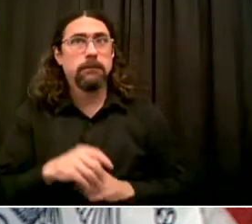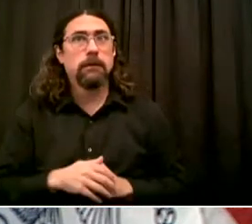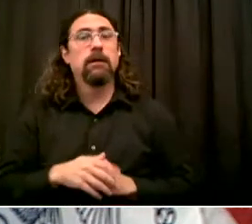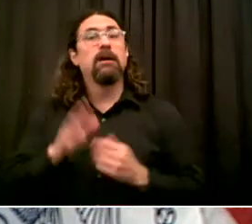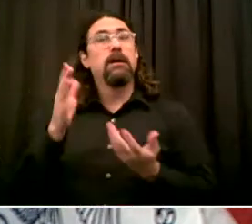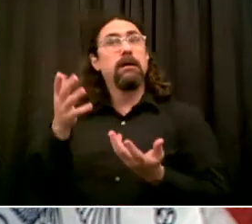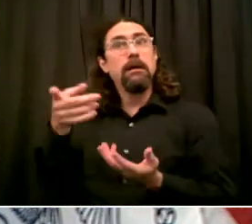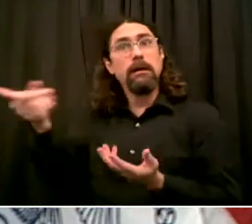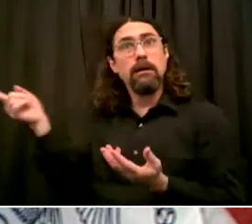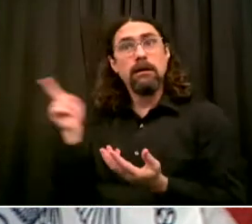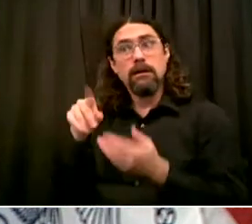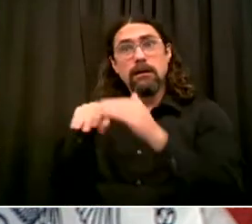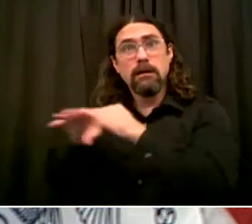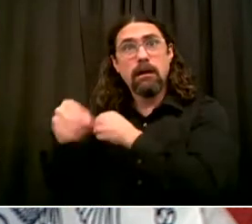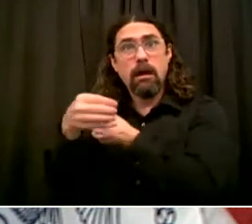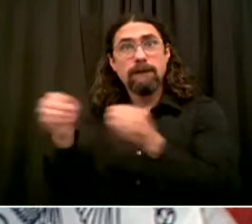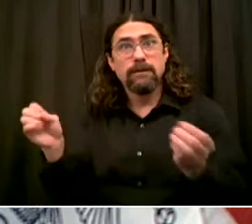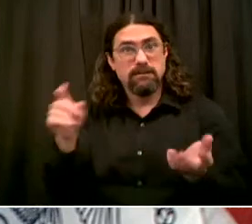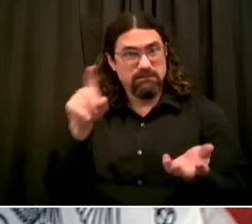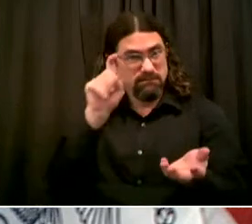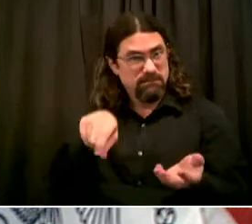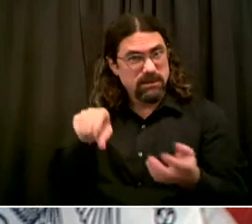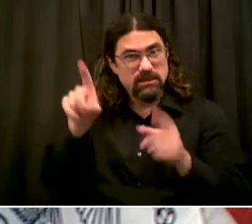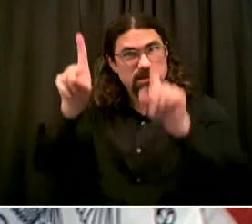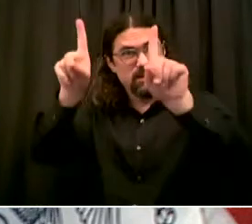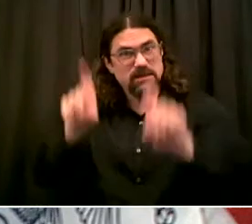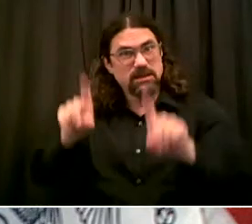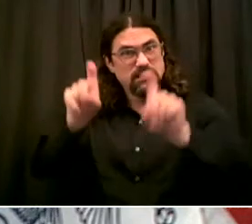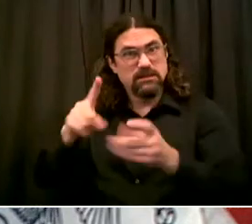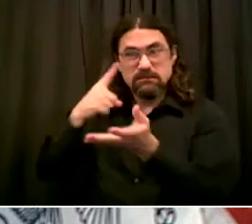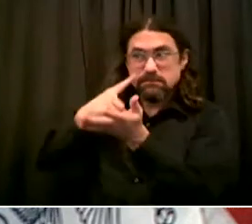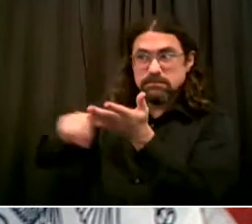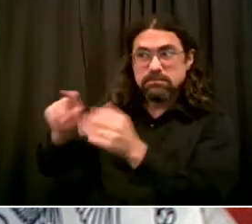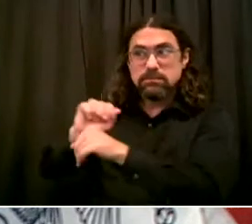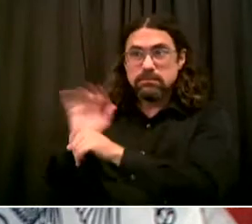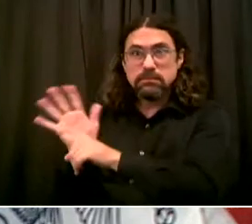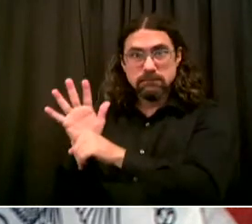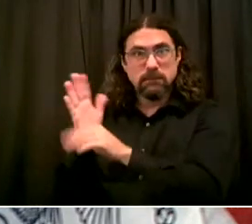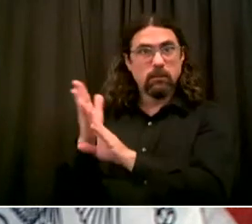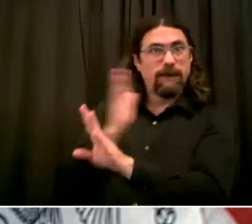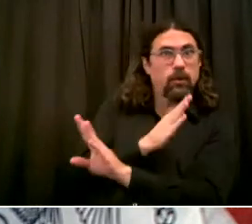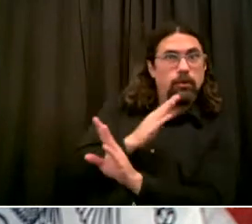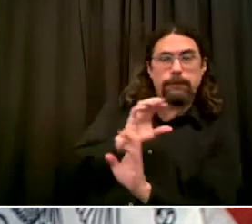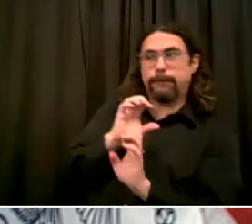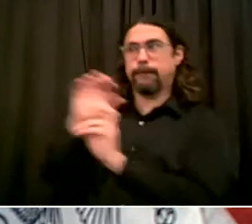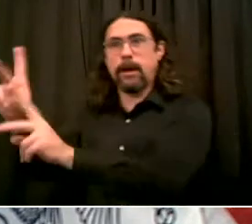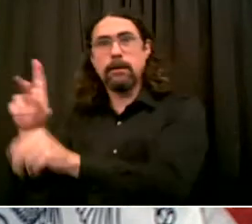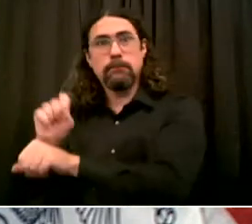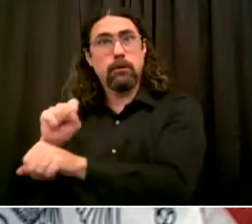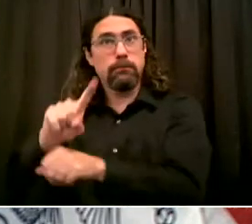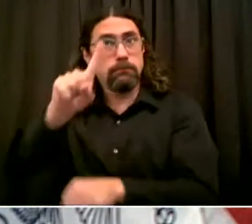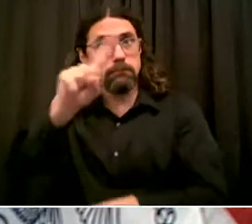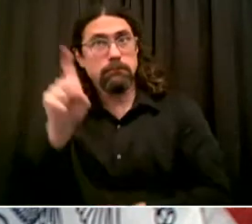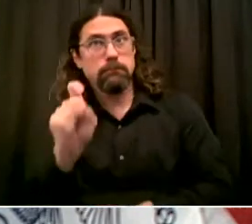IS WORKING FOR US AND WE E WANANT TO KEEP THAT GOING. JUST CONSTANTLY TELLING PEOPLE GET TESTED REGULARLY, IT'S FREE.